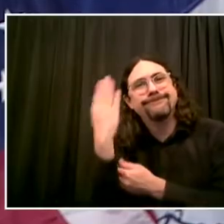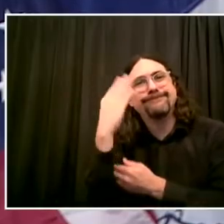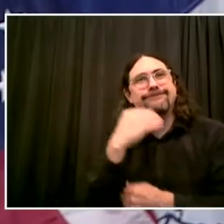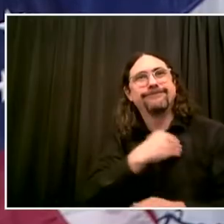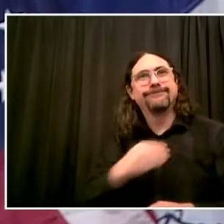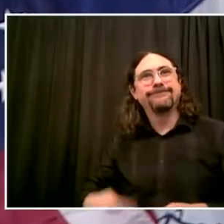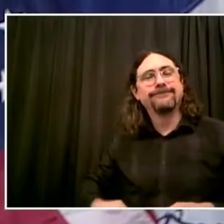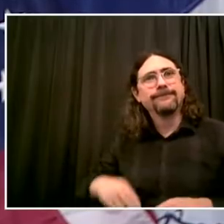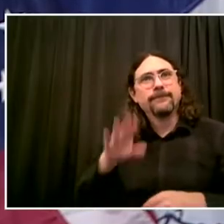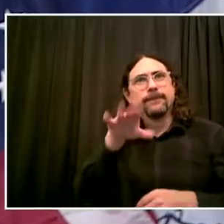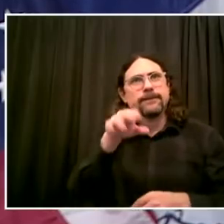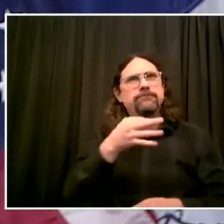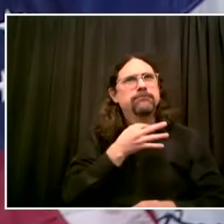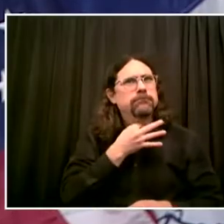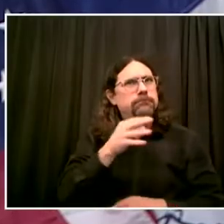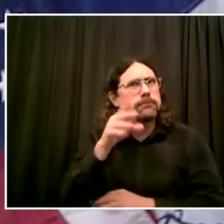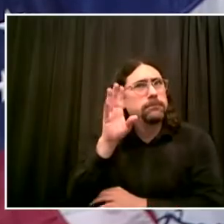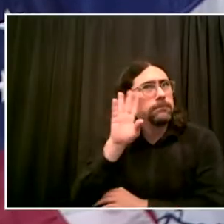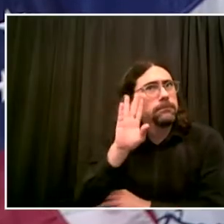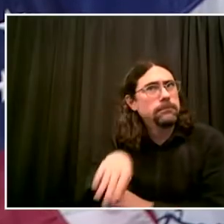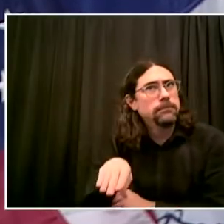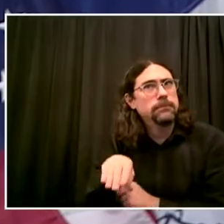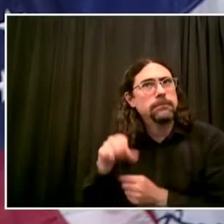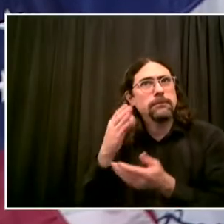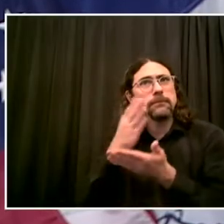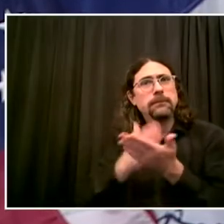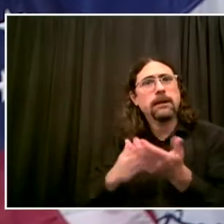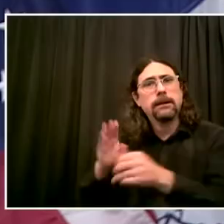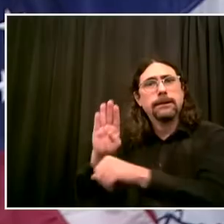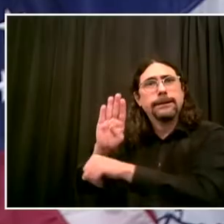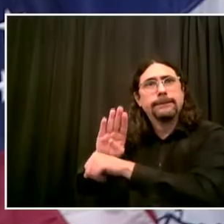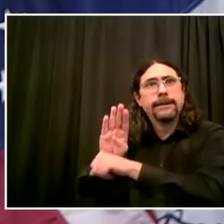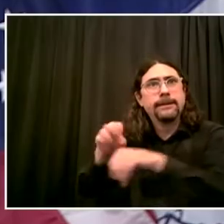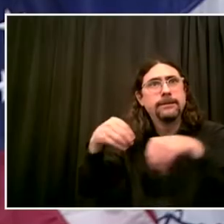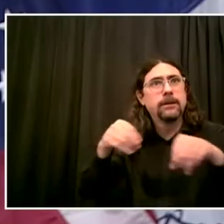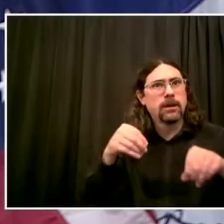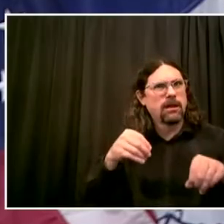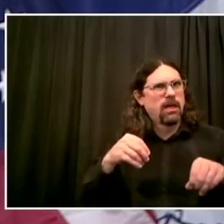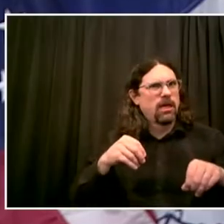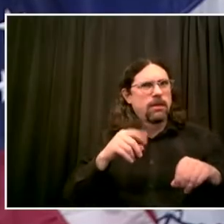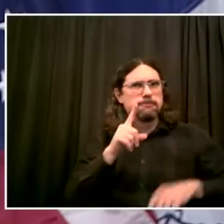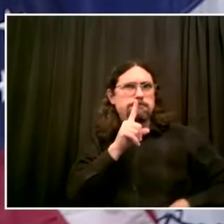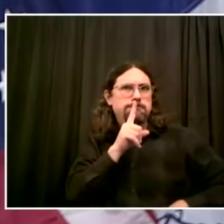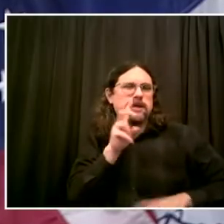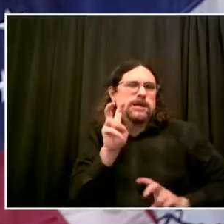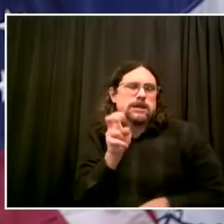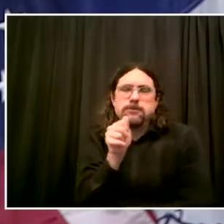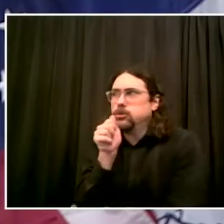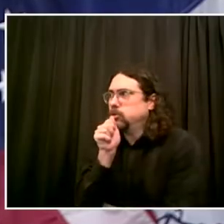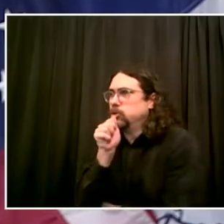THIS. THERE ARE SOME BUSINESSES PLANNING TO REOPEN TOY DAAN D SOMHE AVE ALREADY DONE SO